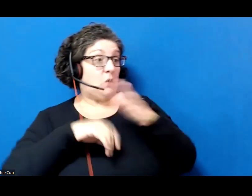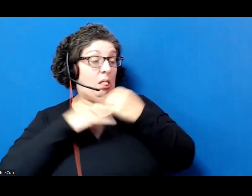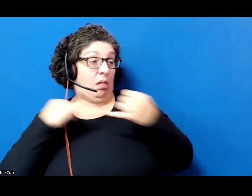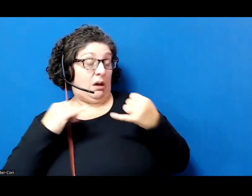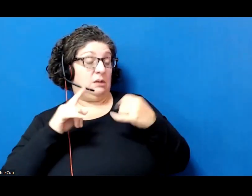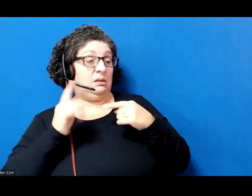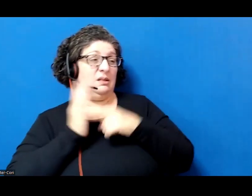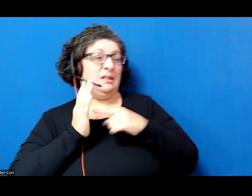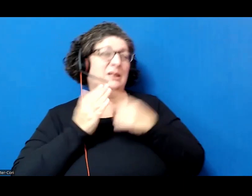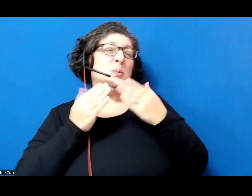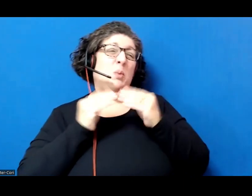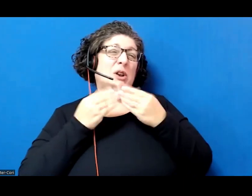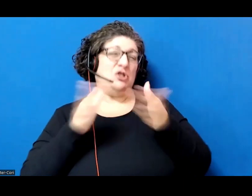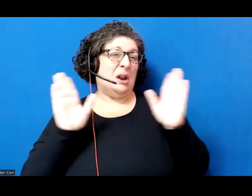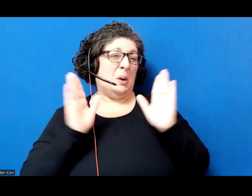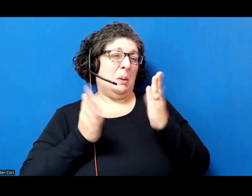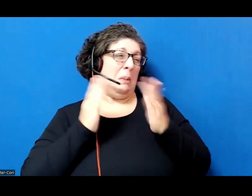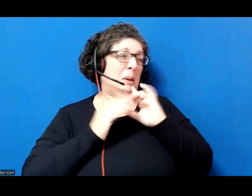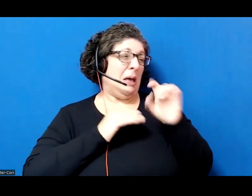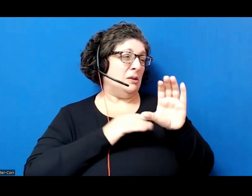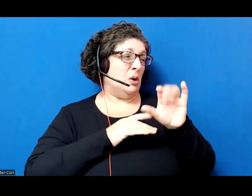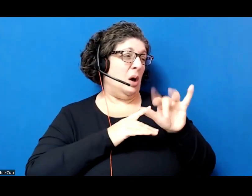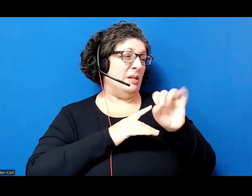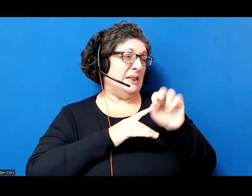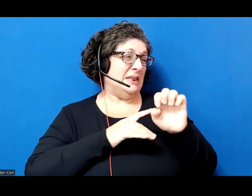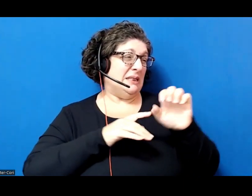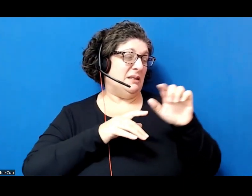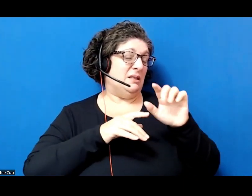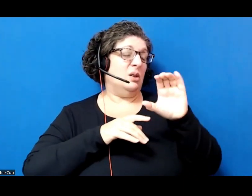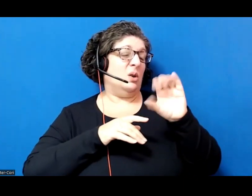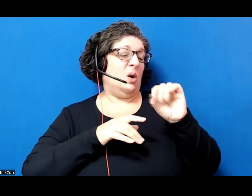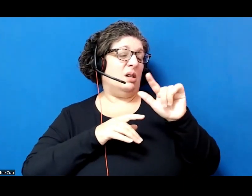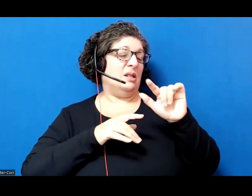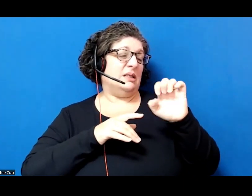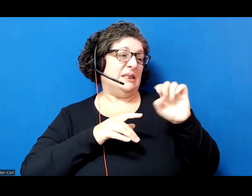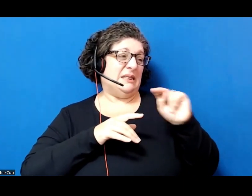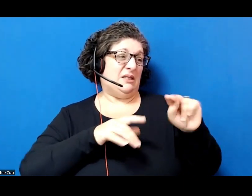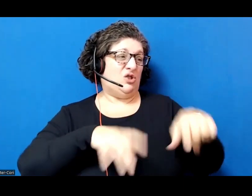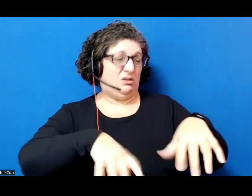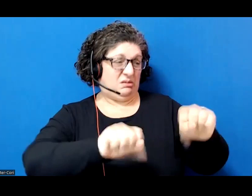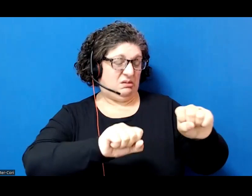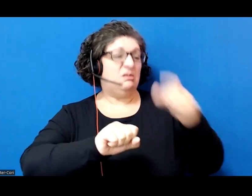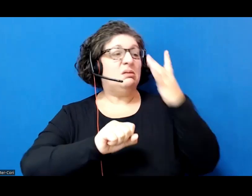It's a bit general but maybe I'll ask Colleen if she wants to take it on, because it really